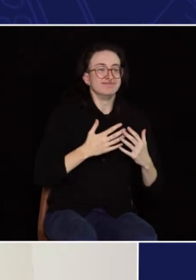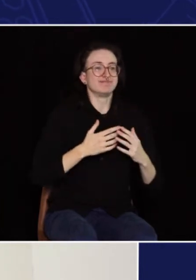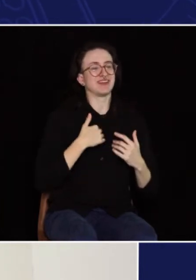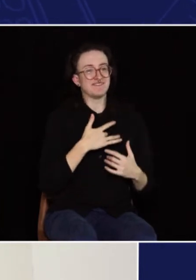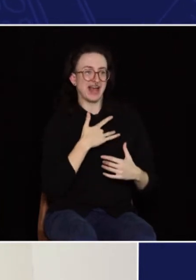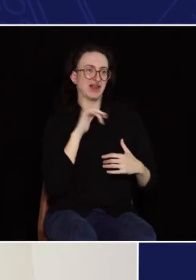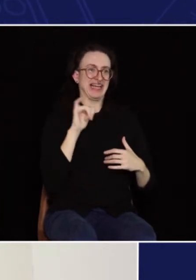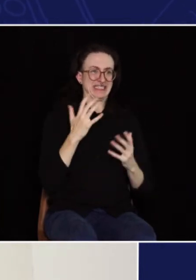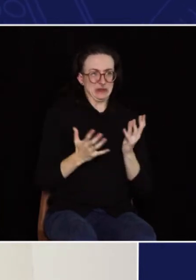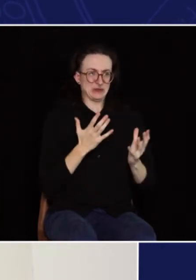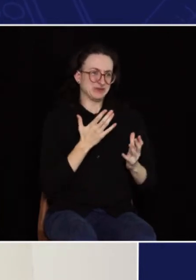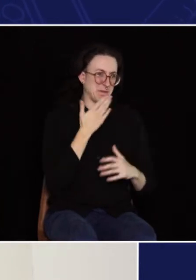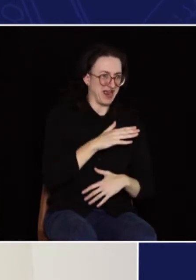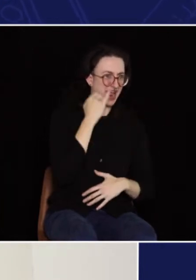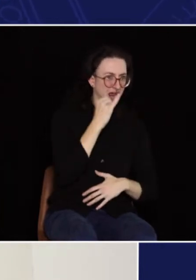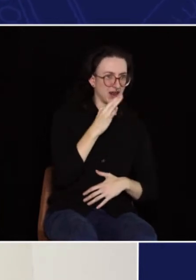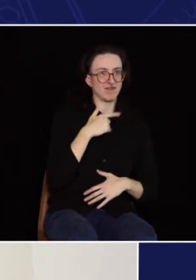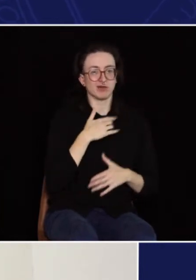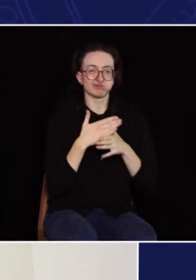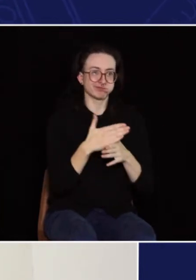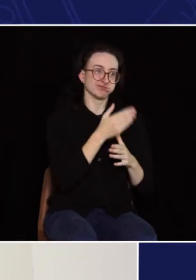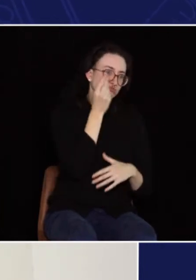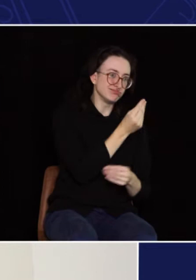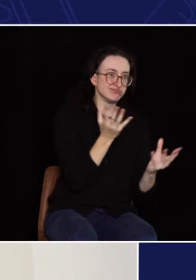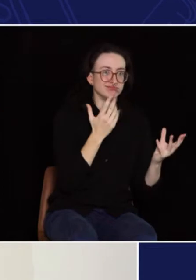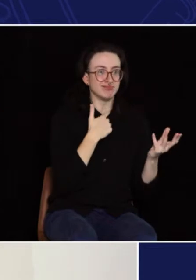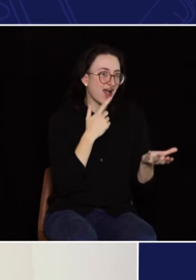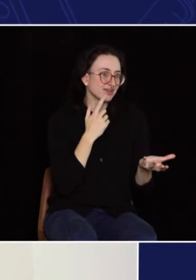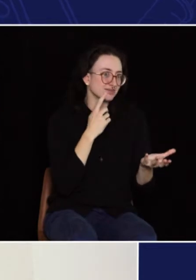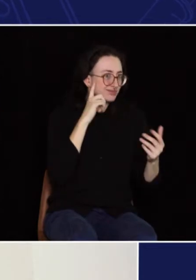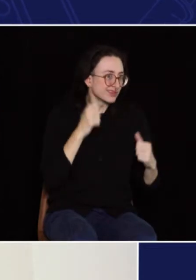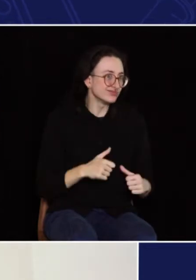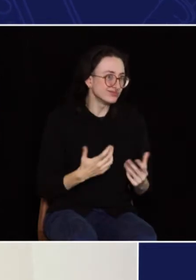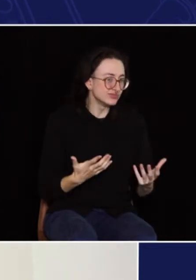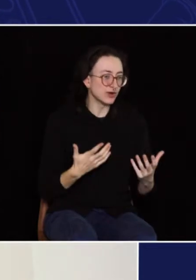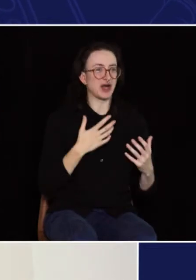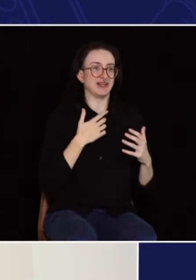So I felt like it was a bad idea if I tell other people that I have hearing loss.